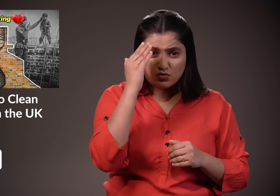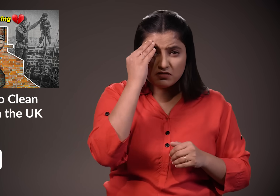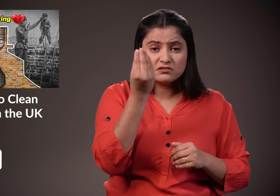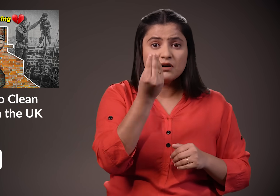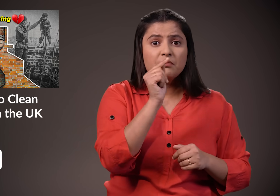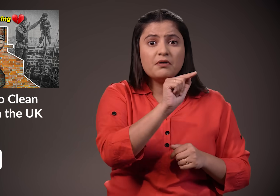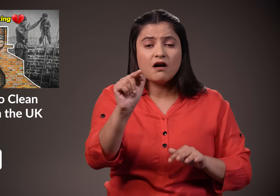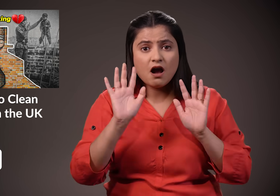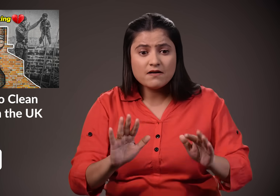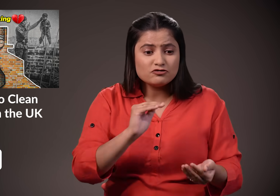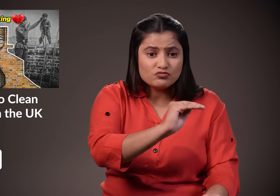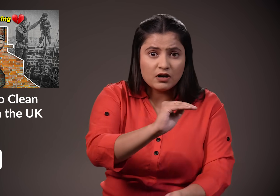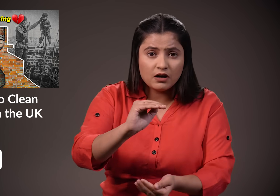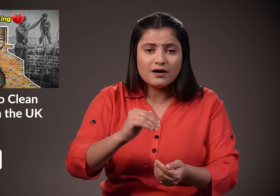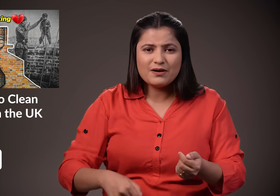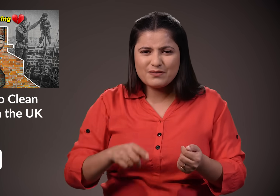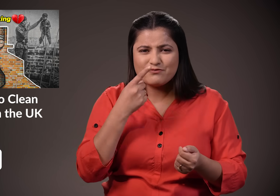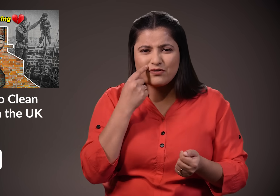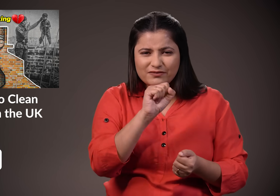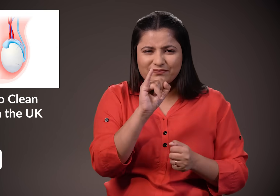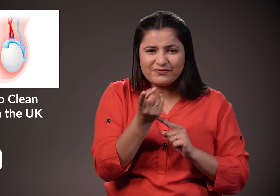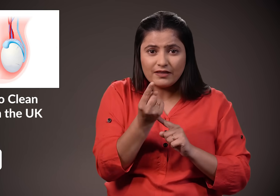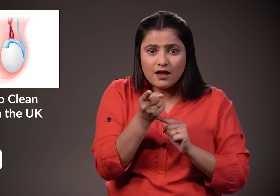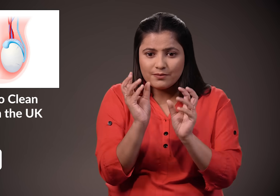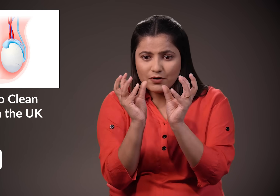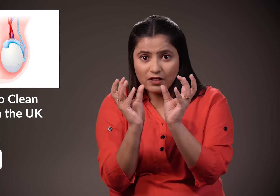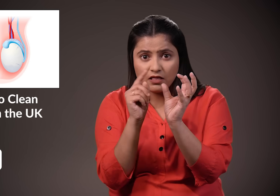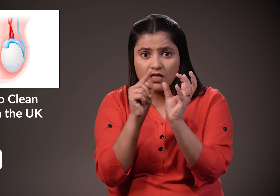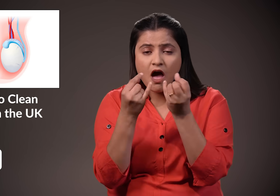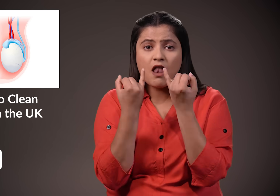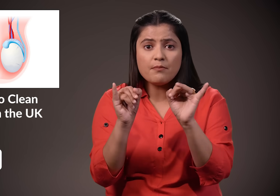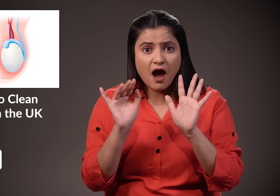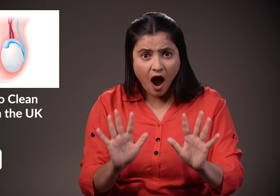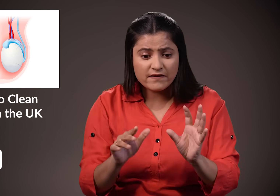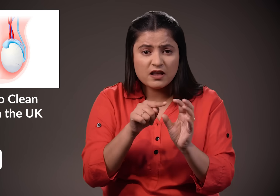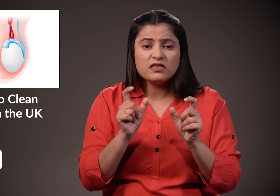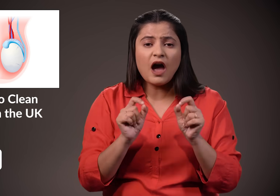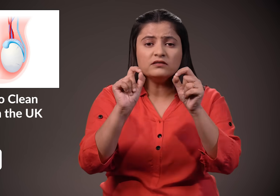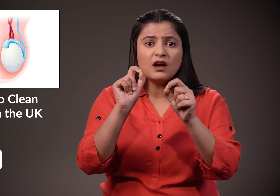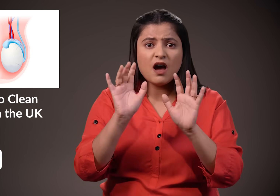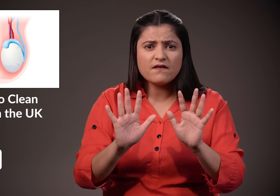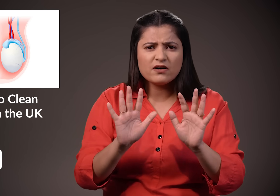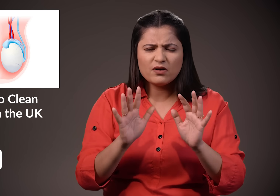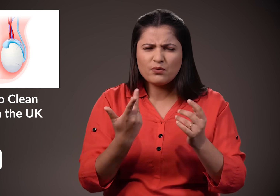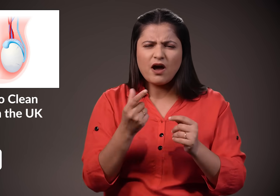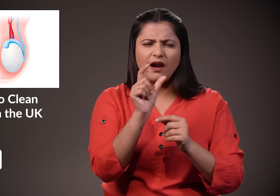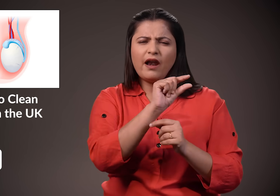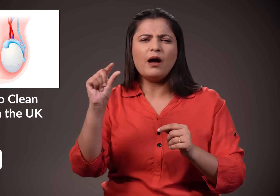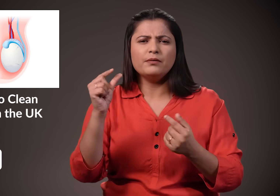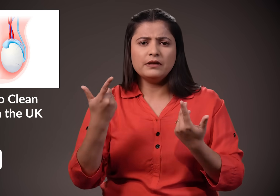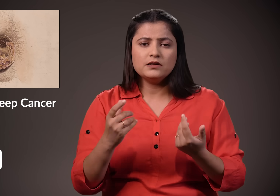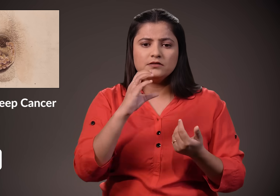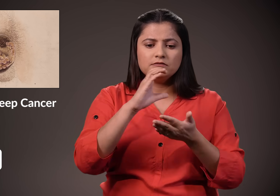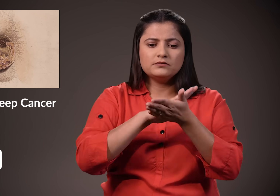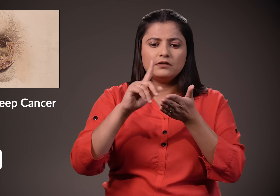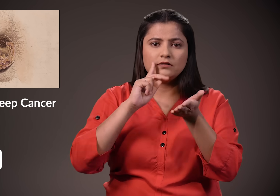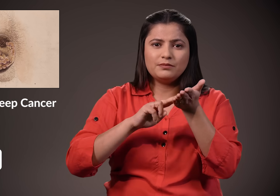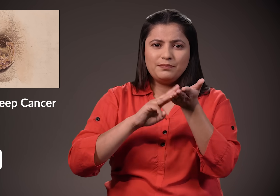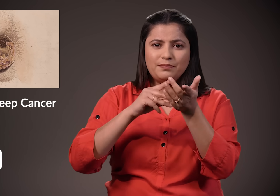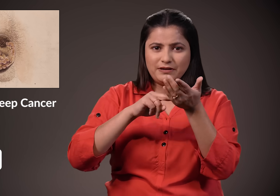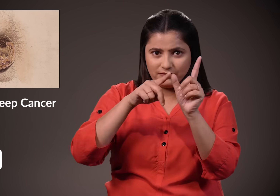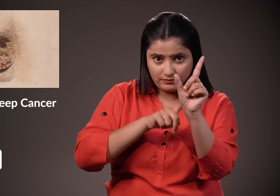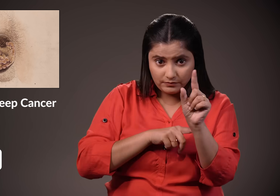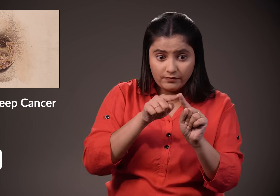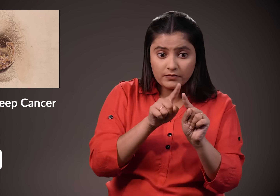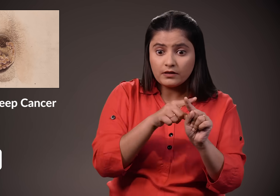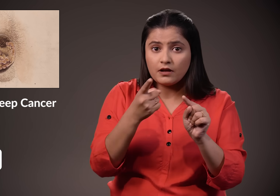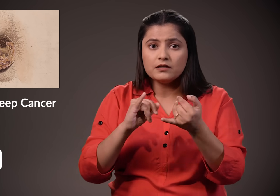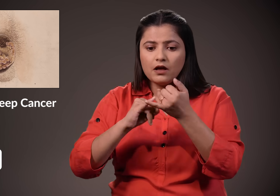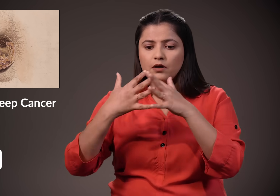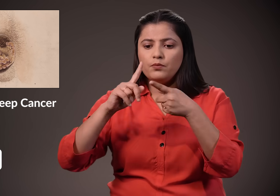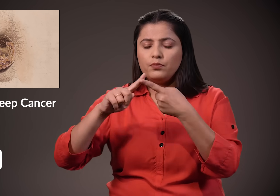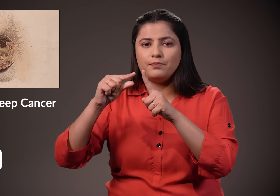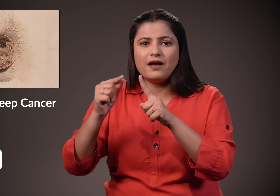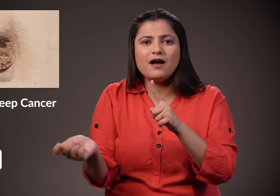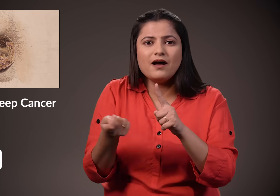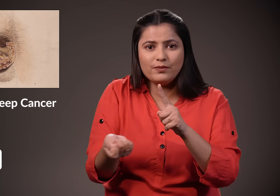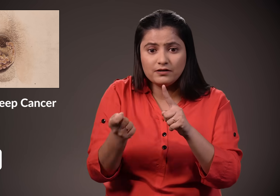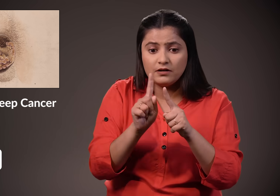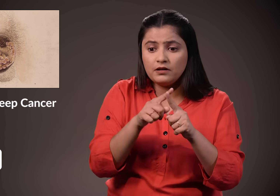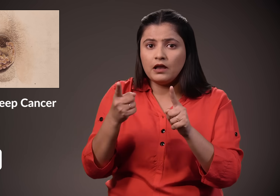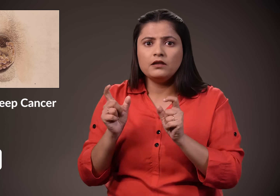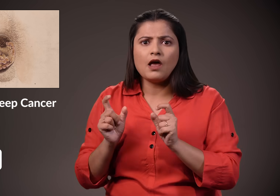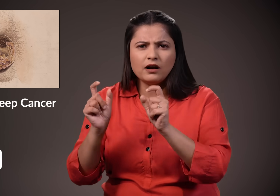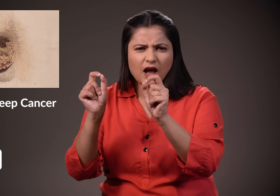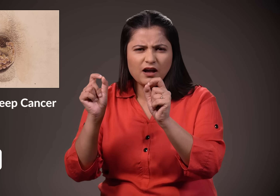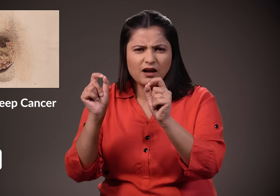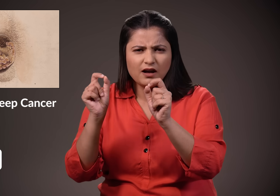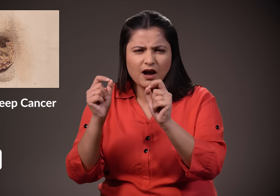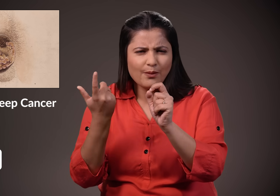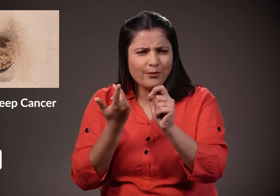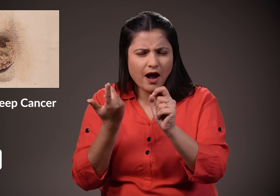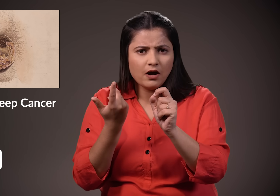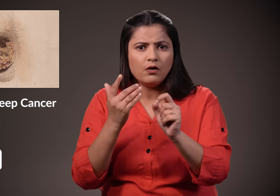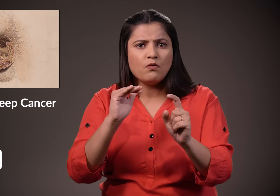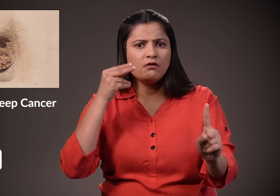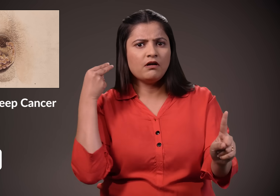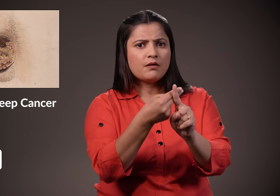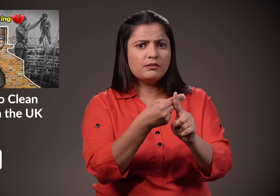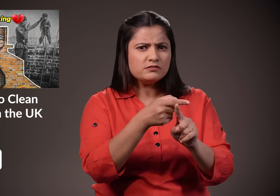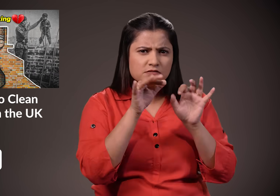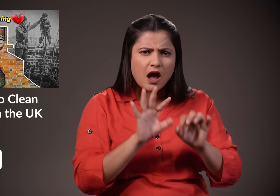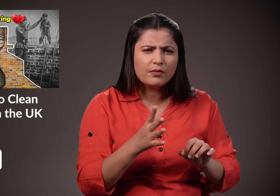The boys would often develop Chimney Sweep Cancer which was cancer of the scrotum.